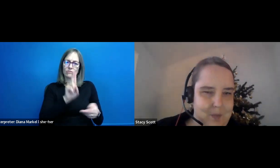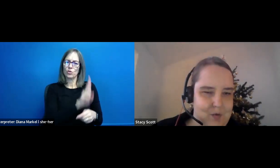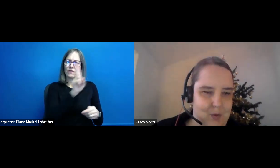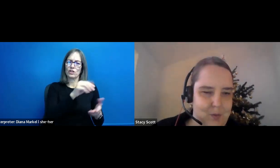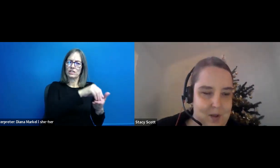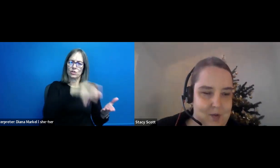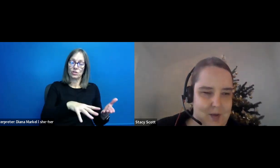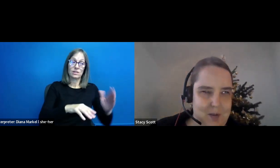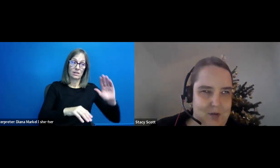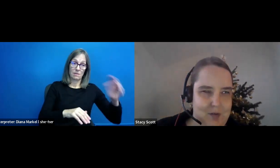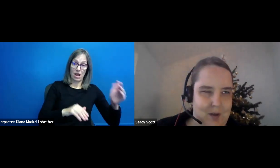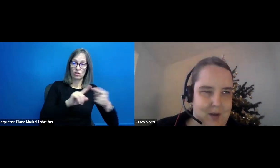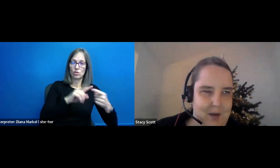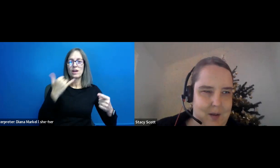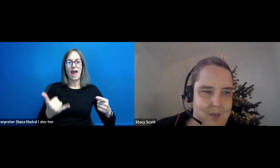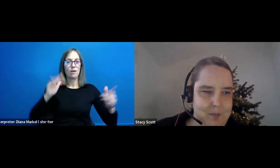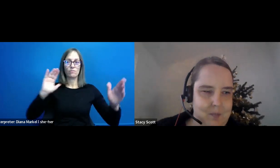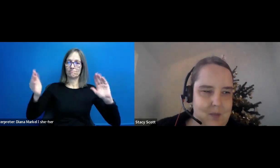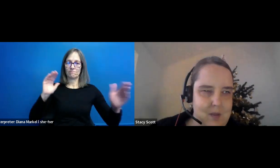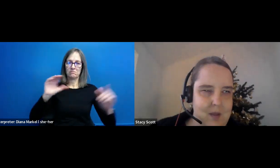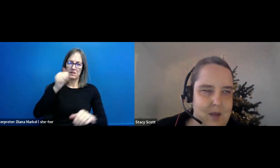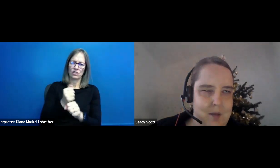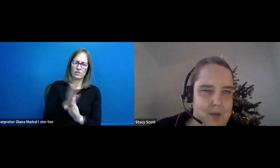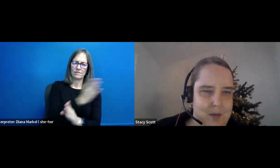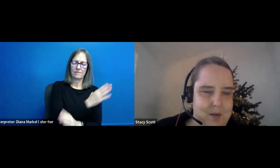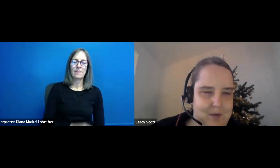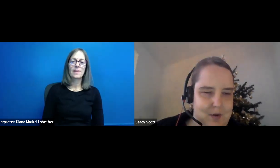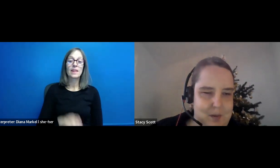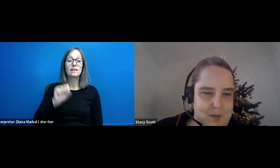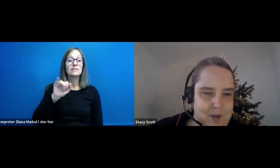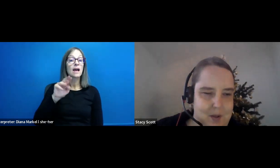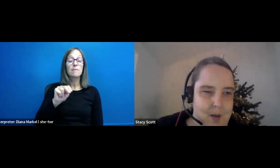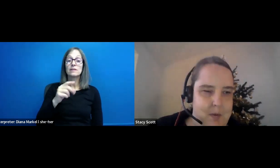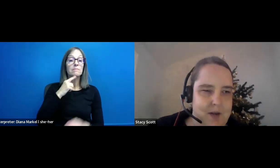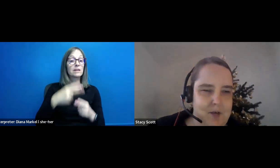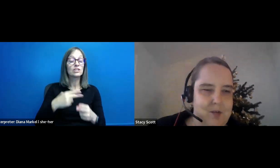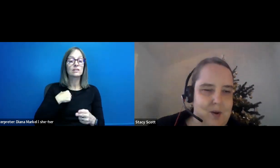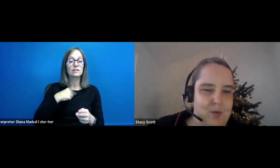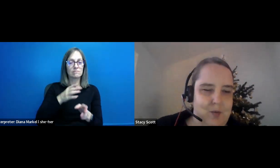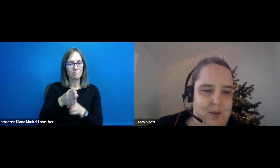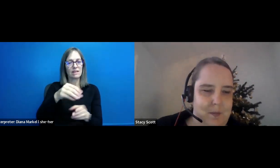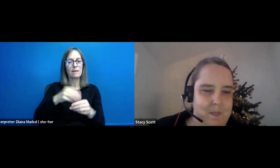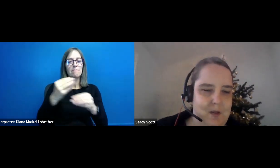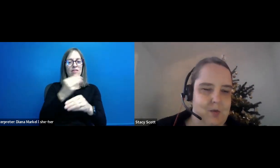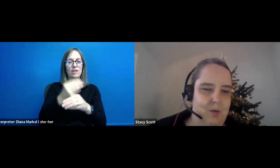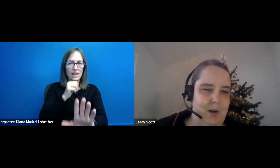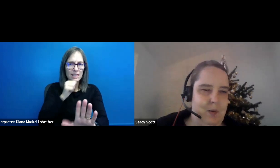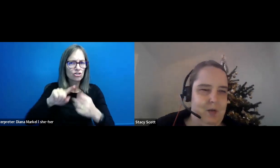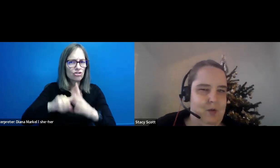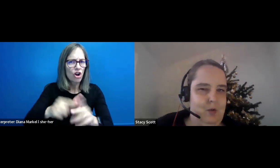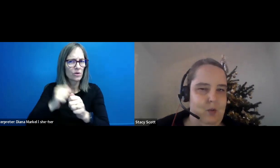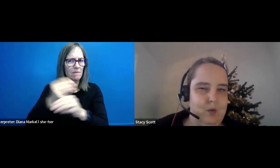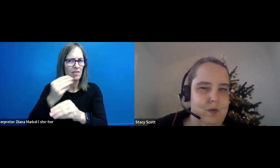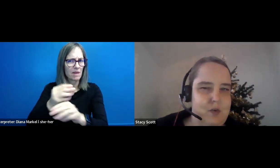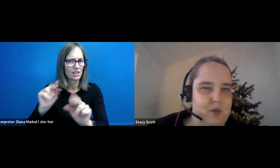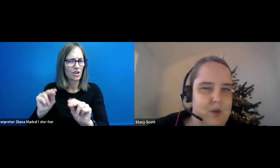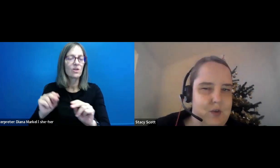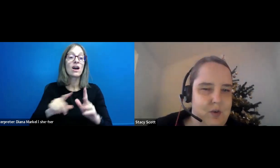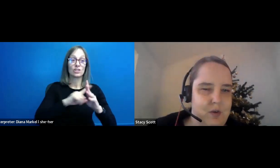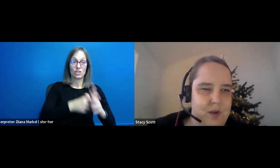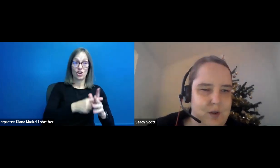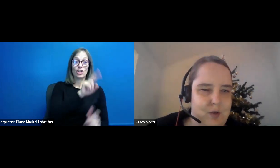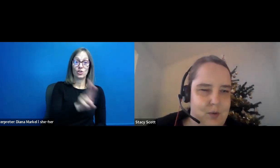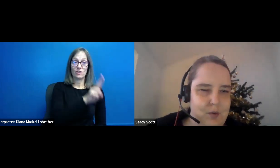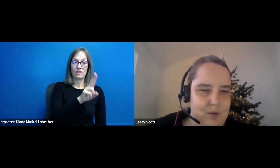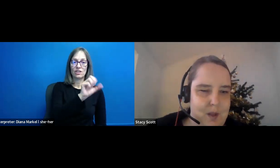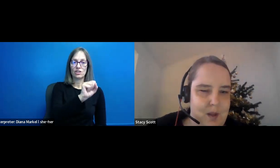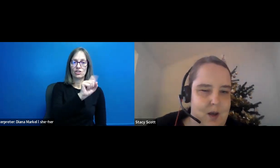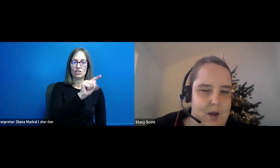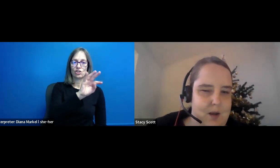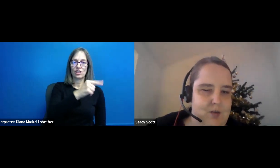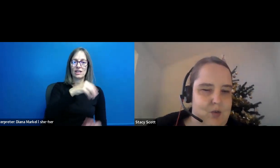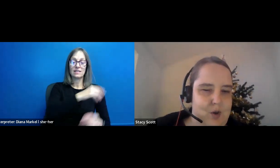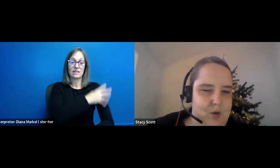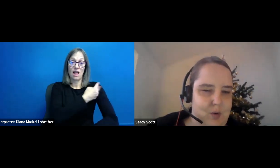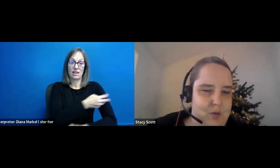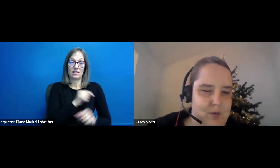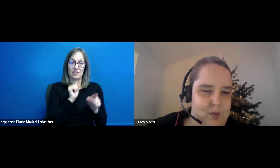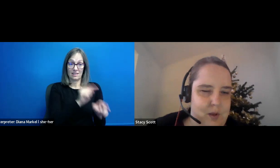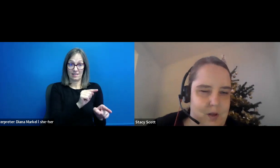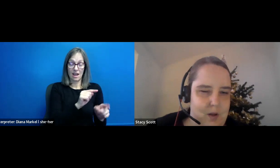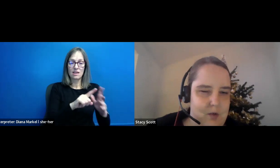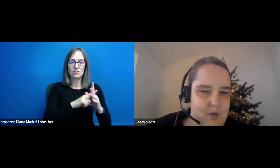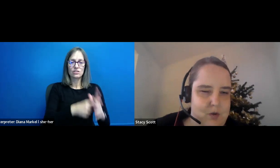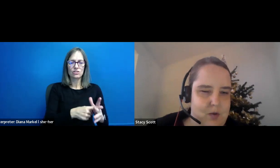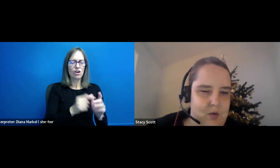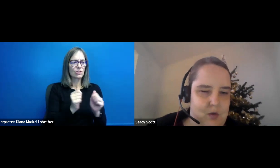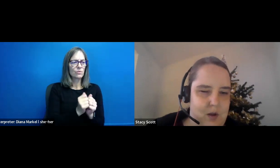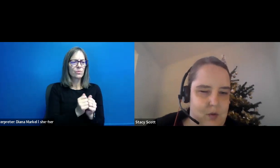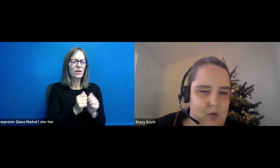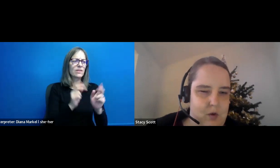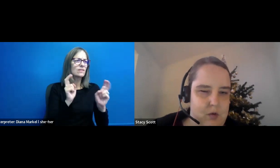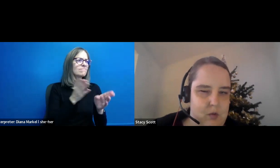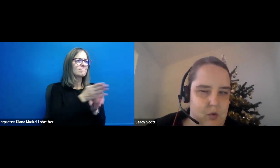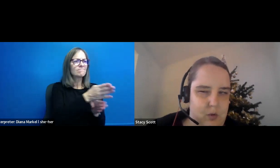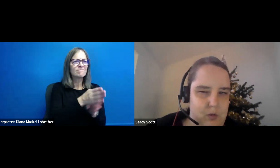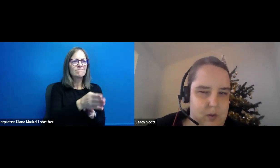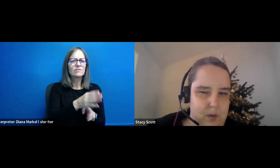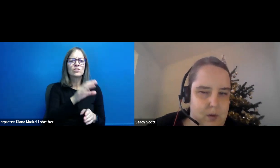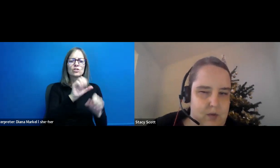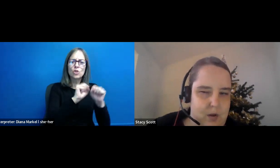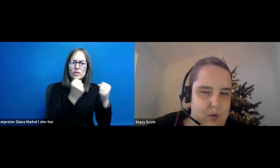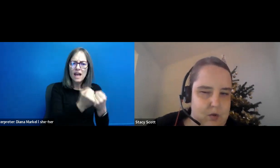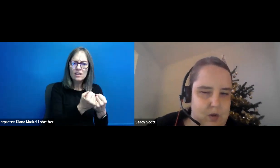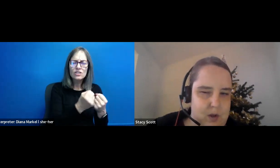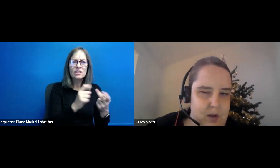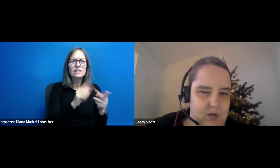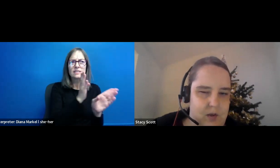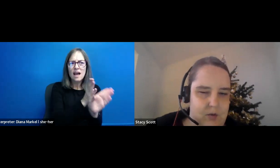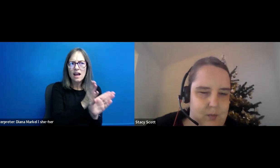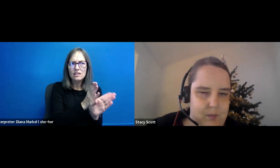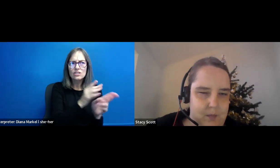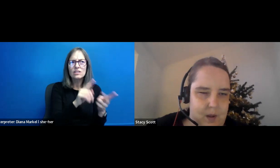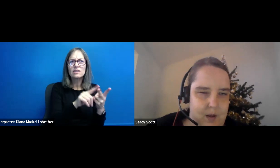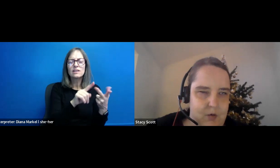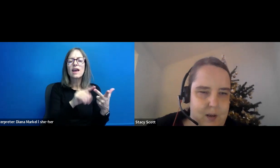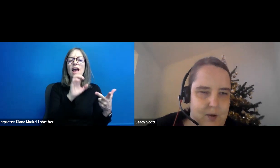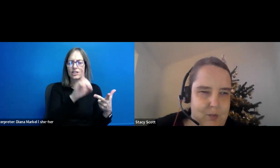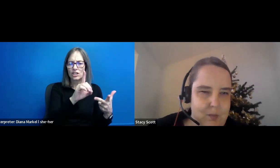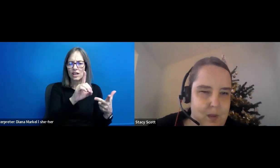Stacy Scott: So Simon mentioned that I am a mathematics graduate, but I didn't start off there. So when I went to University in Sterling, in Scotland, I initially started off doing subjects such as a sociology, psychology, and education, and Spanish.